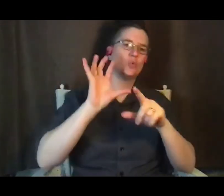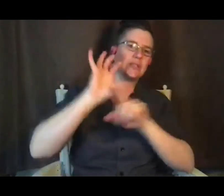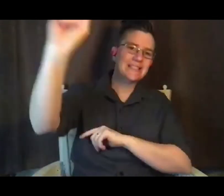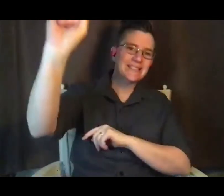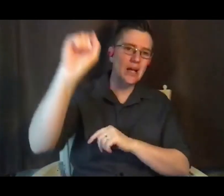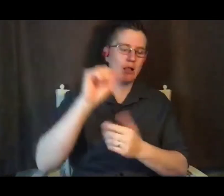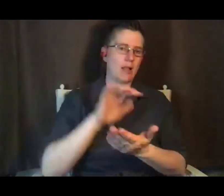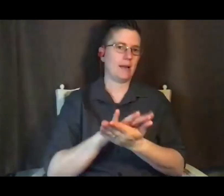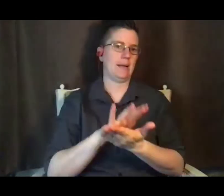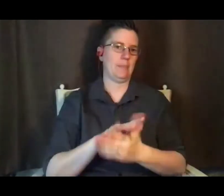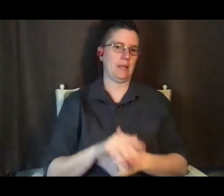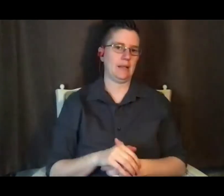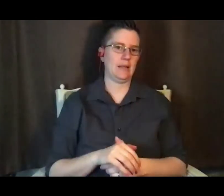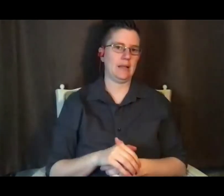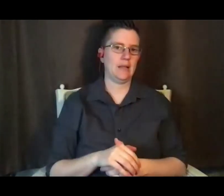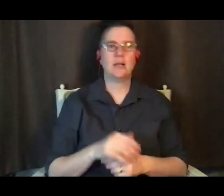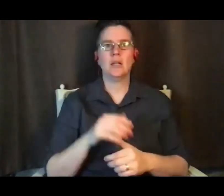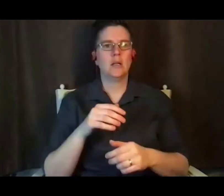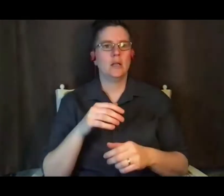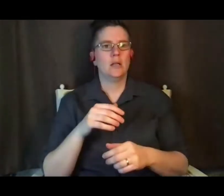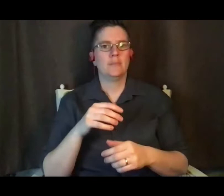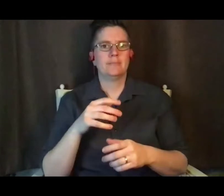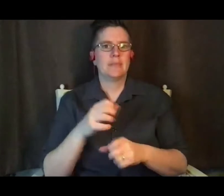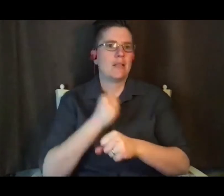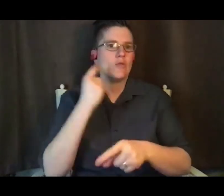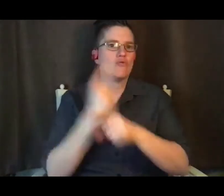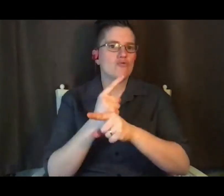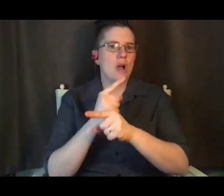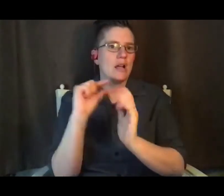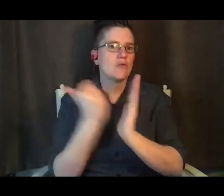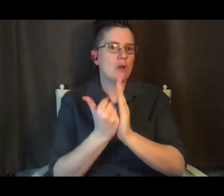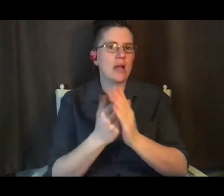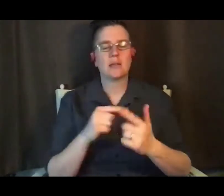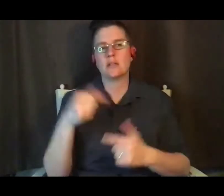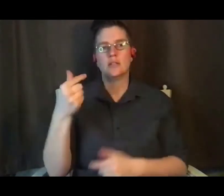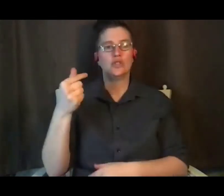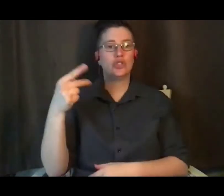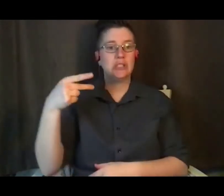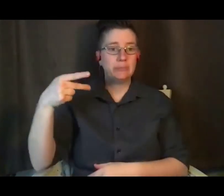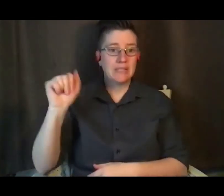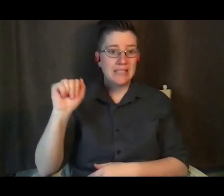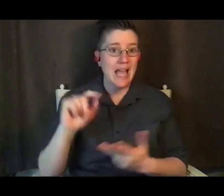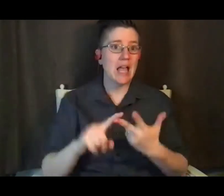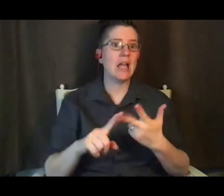to get the right grades have the right gpa take rigorous enough classes apply to the right